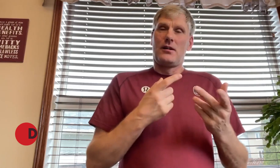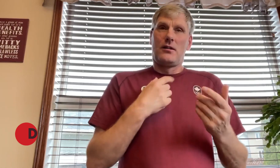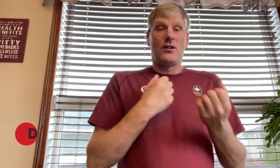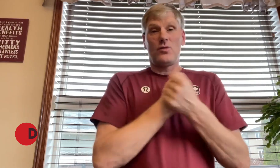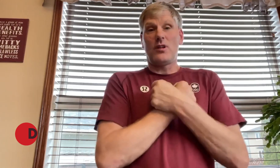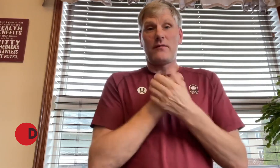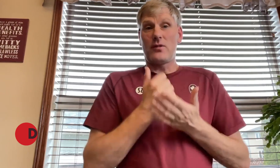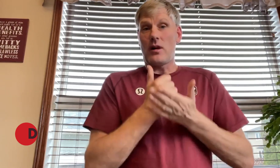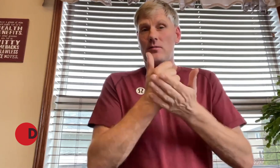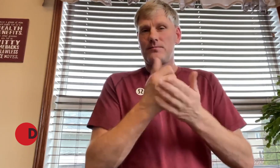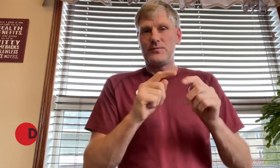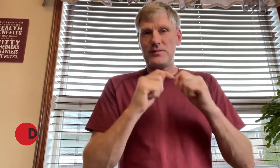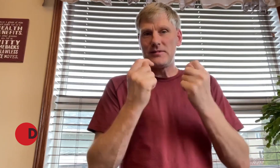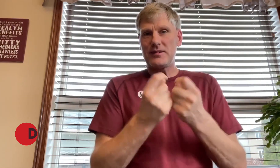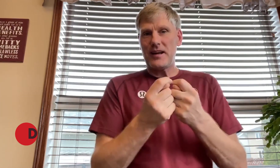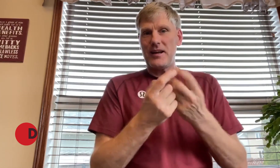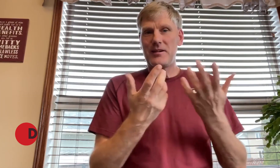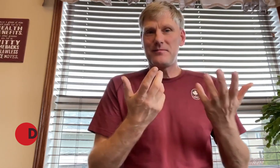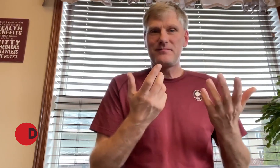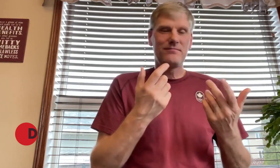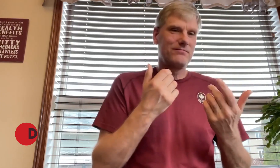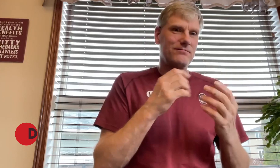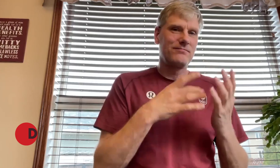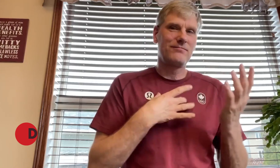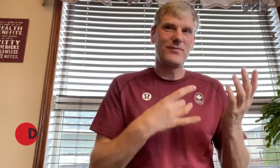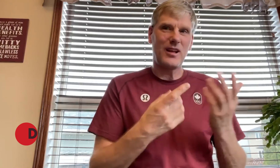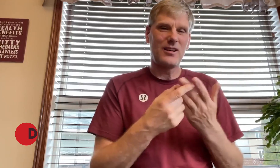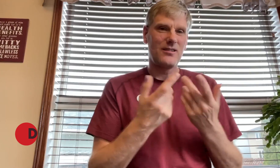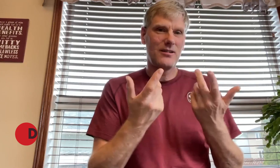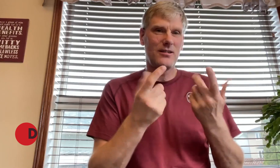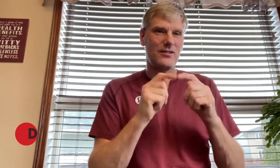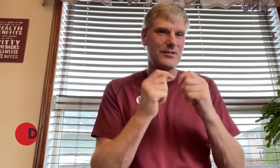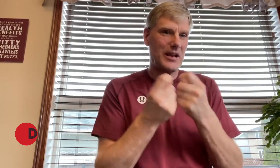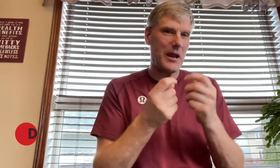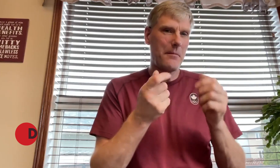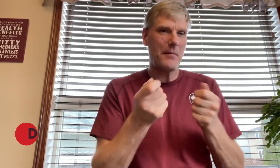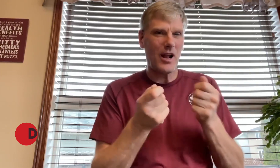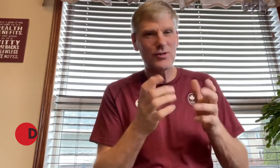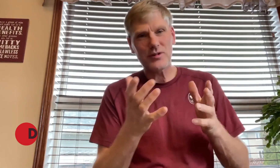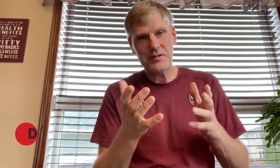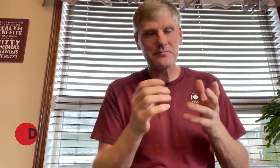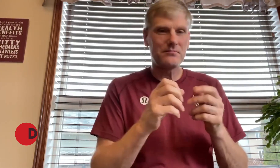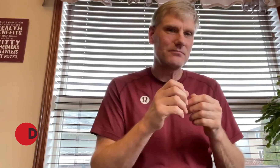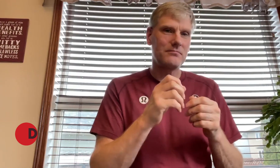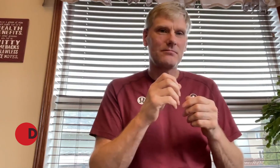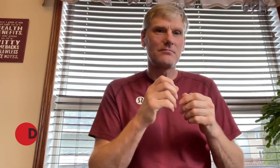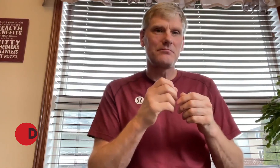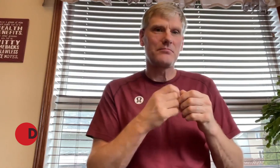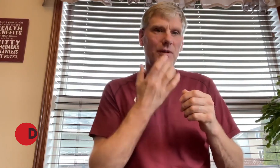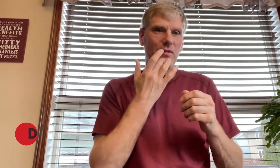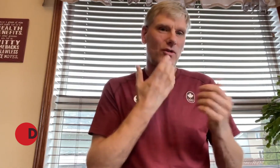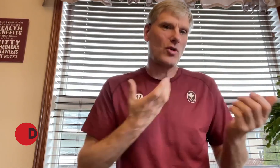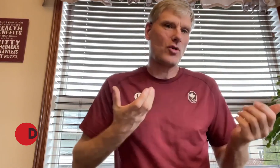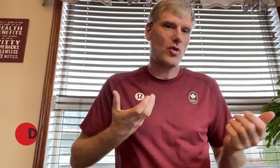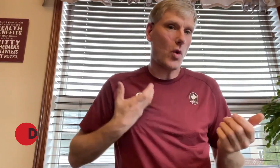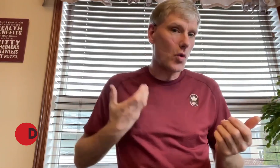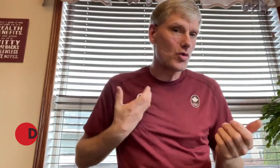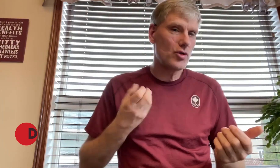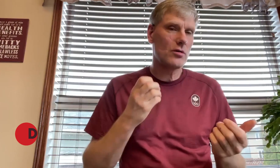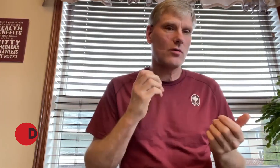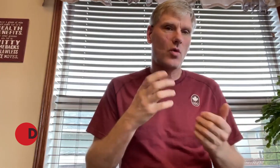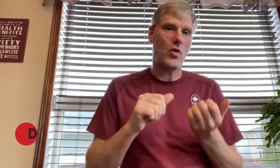I would really love to help the team by becoming a team manager, a coach,